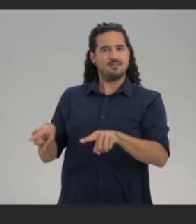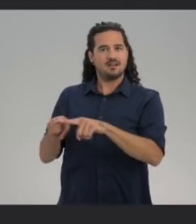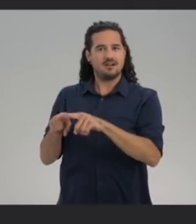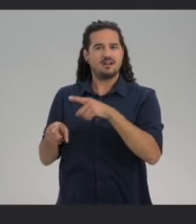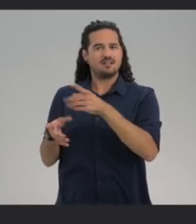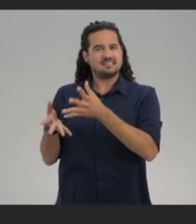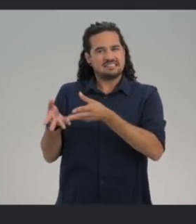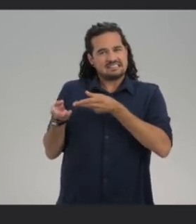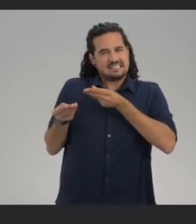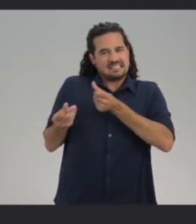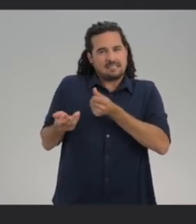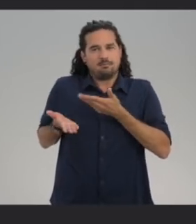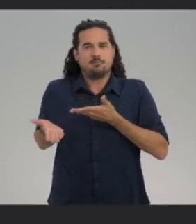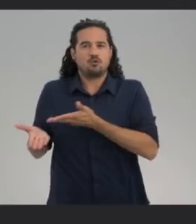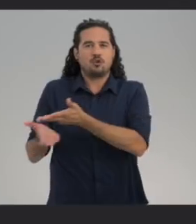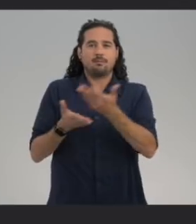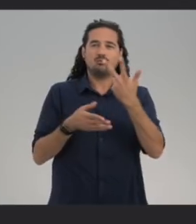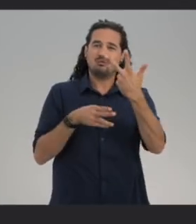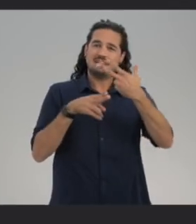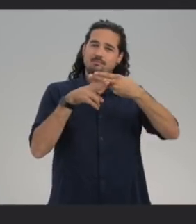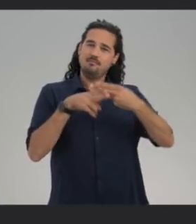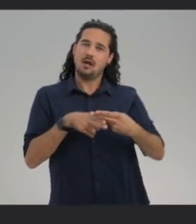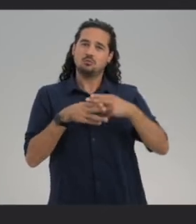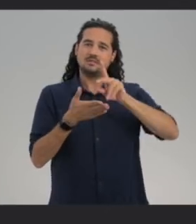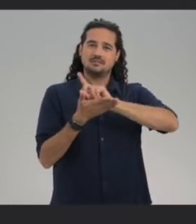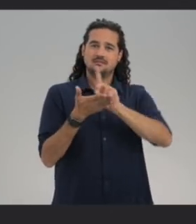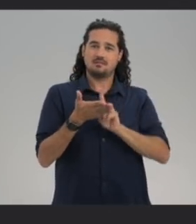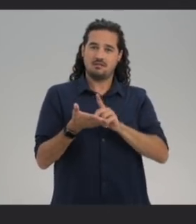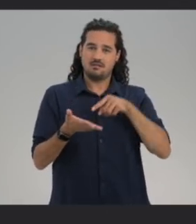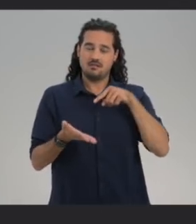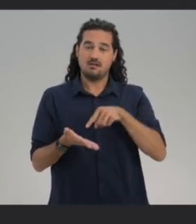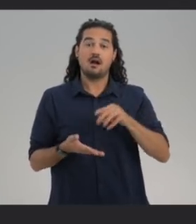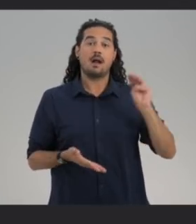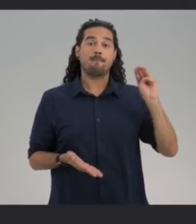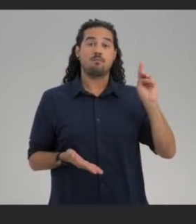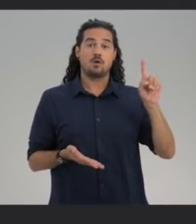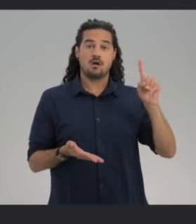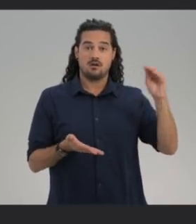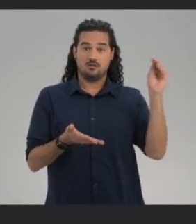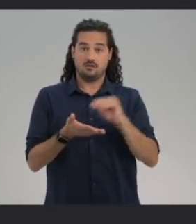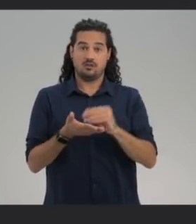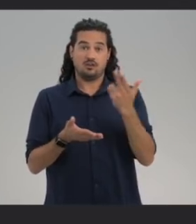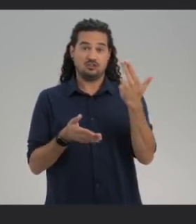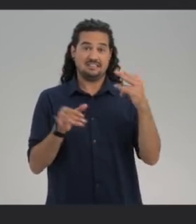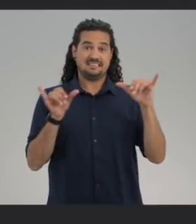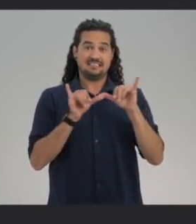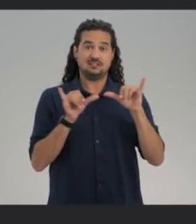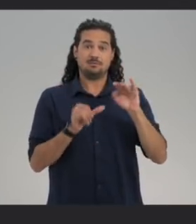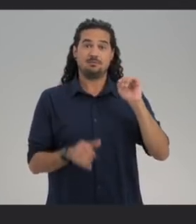all in a sleek and portable three-pound design. And with M1, the 13-inch MacBook Pro